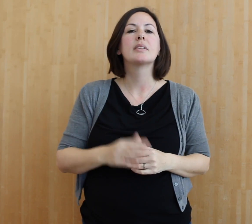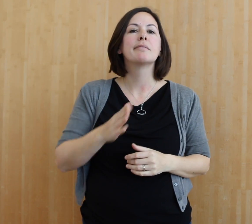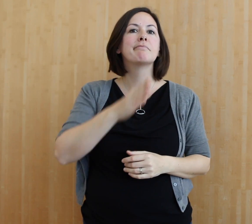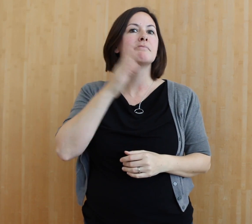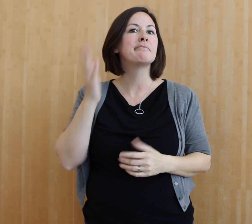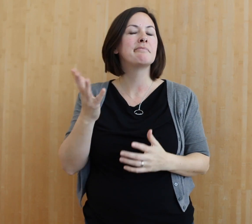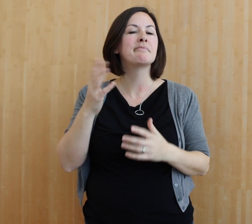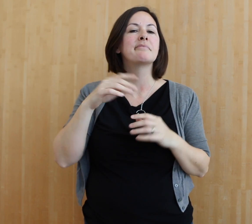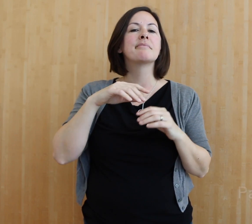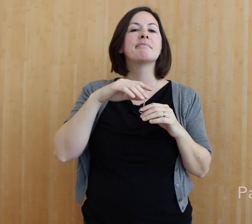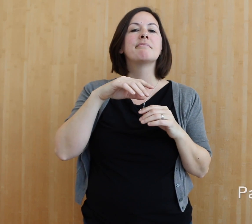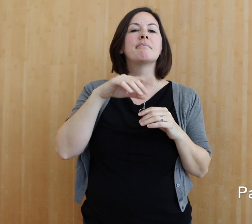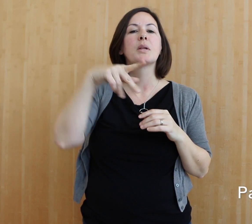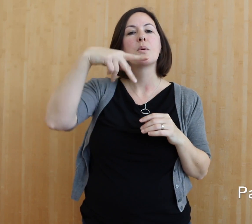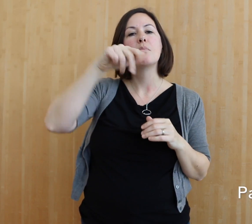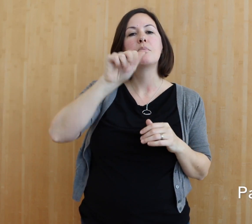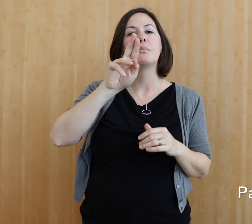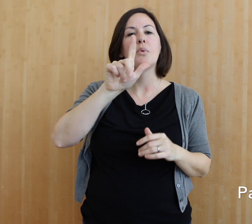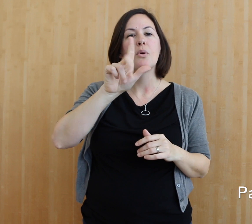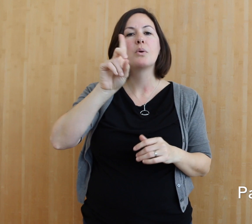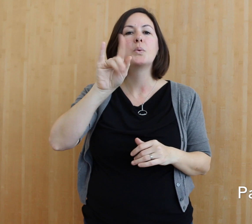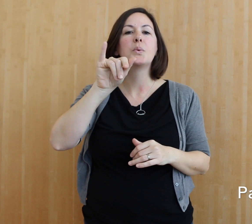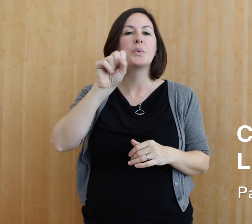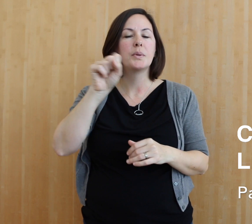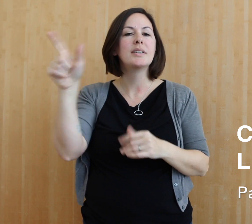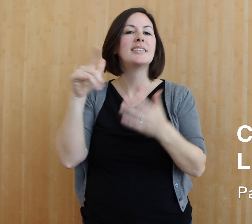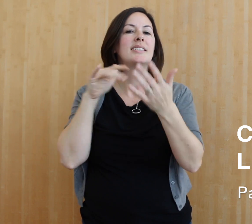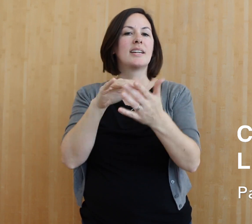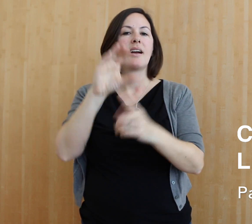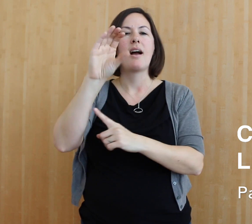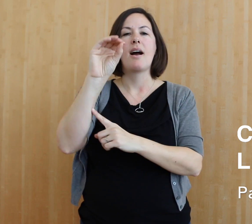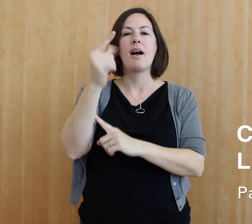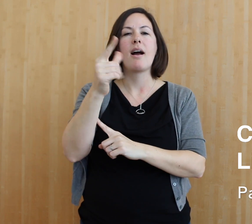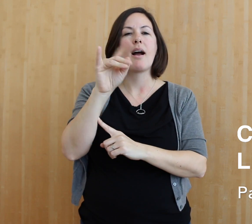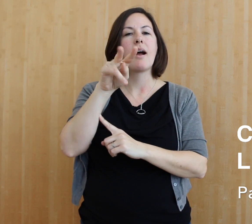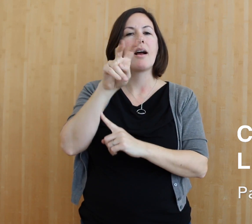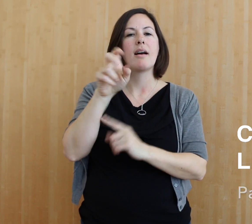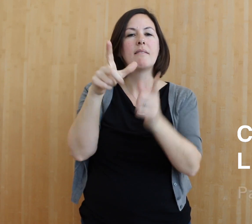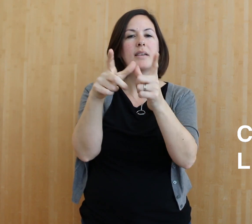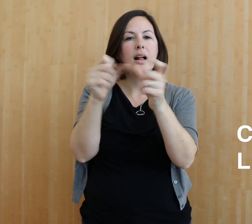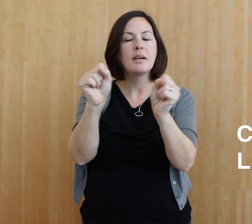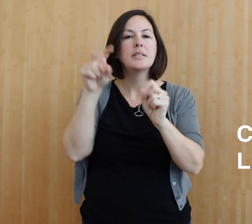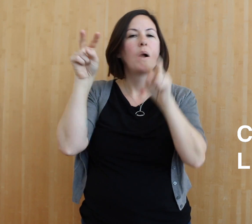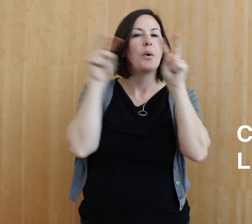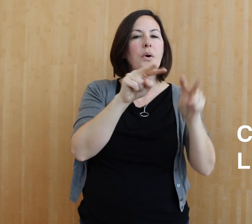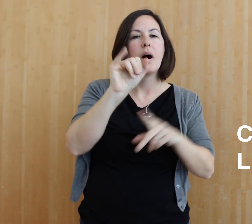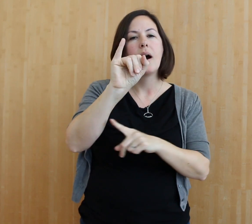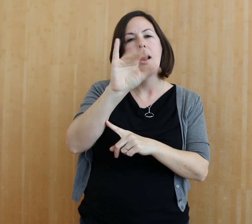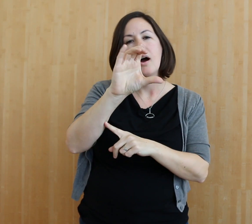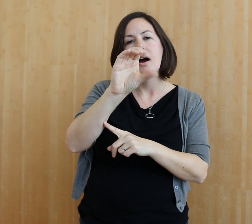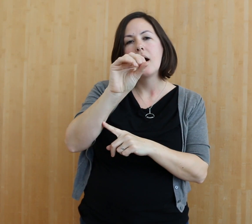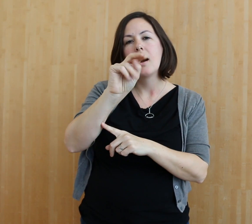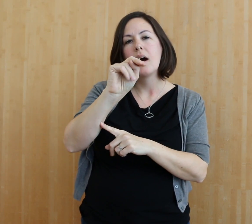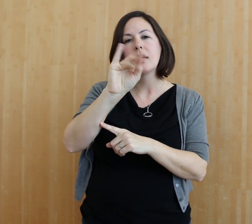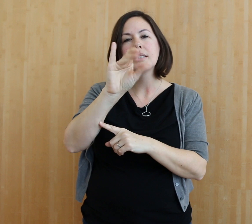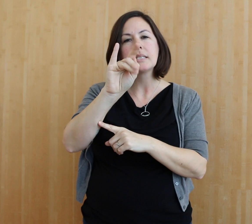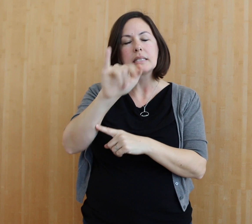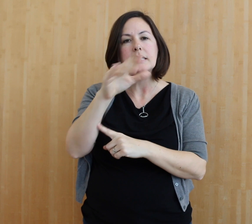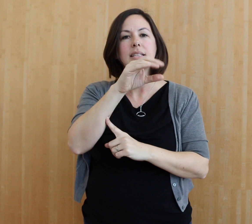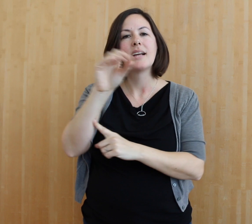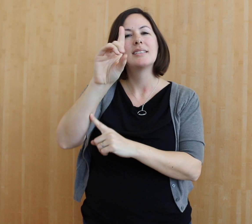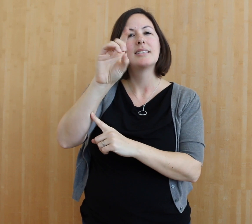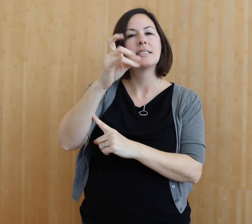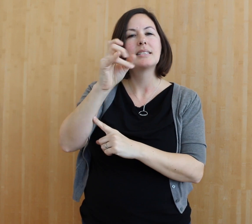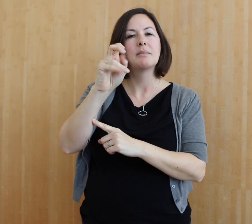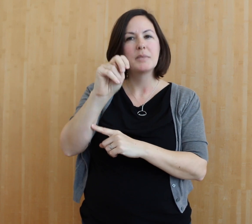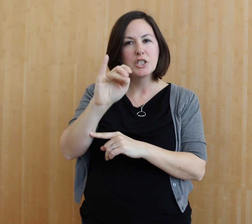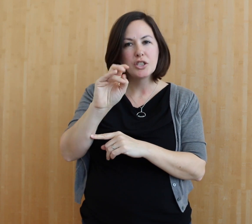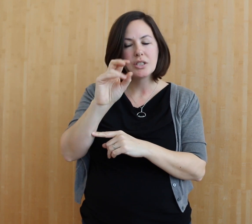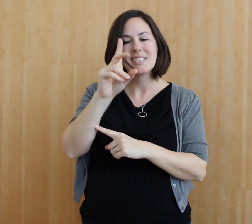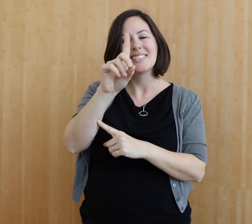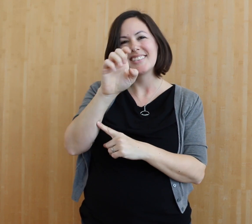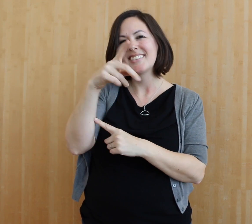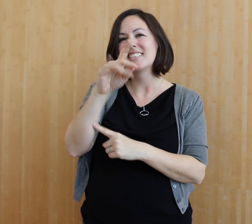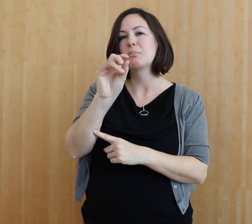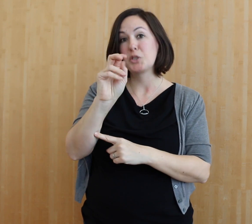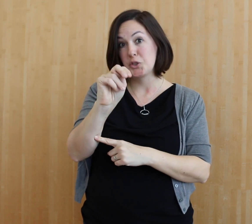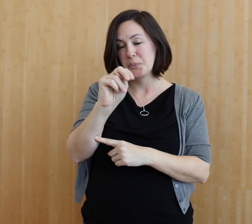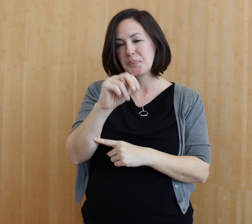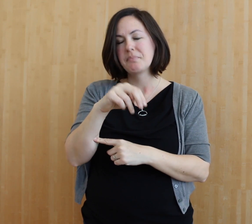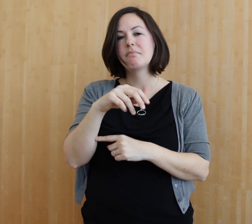And then we have Professor Paul Dudis who specializes in cognitive linguistics, specifically iconicity and depiction.